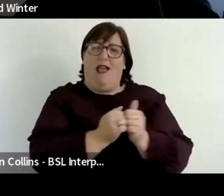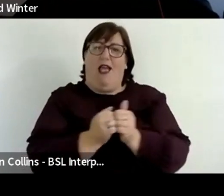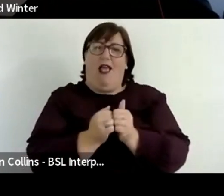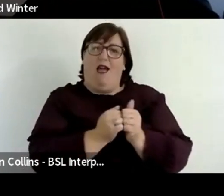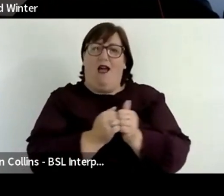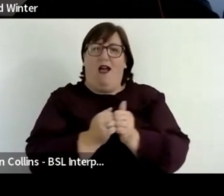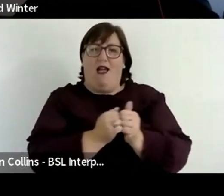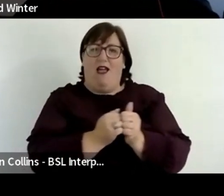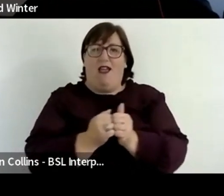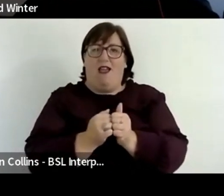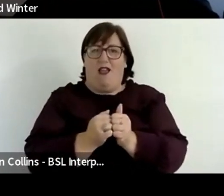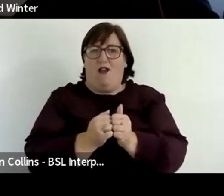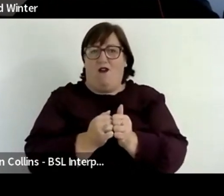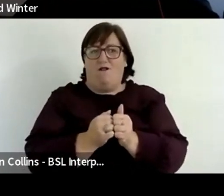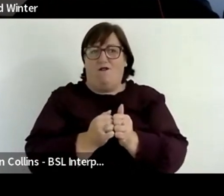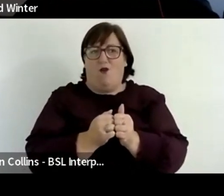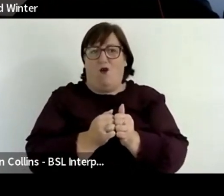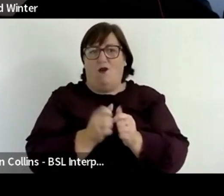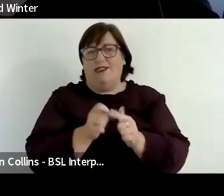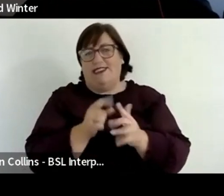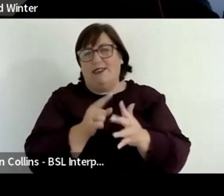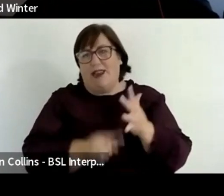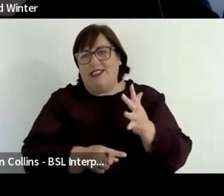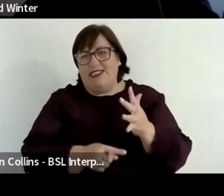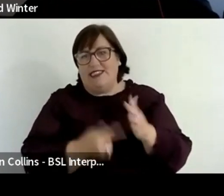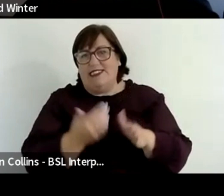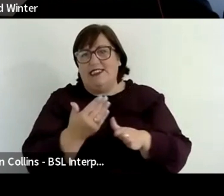I work with a disability and I'm also an ally.